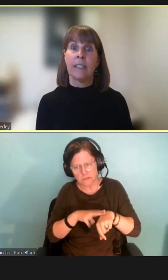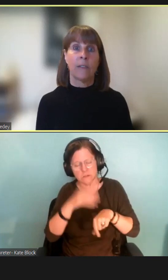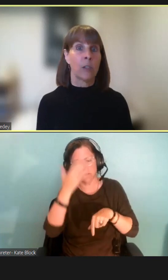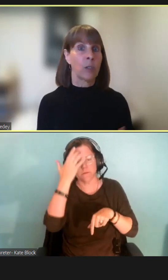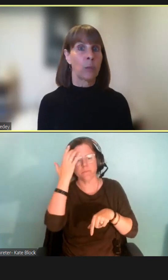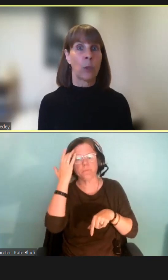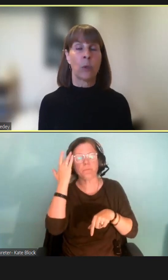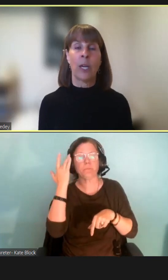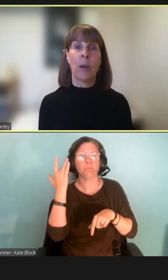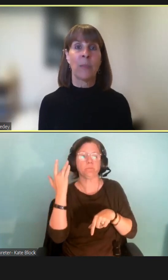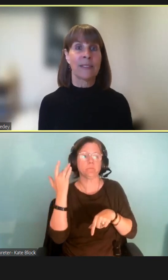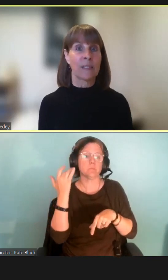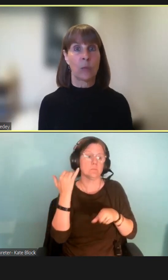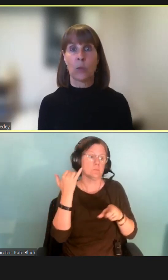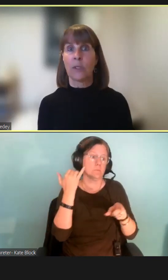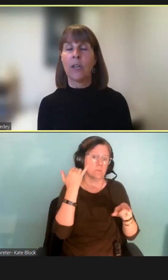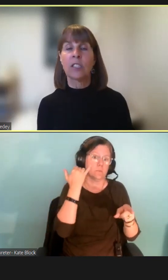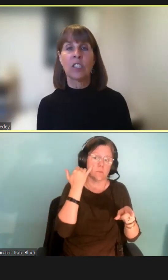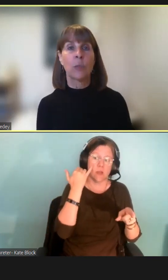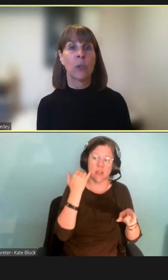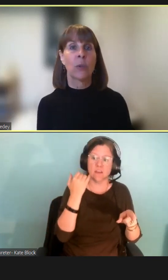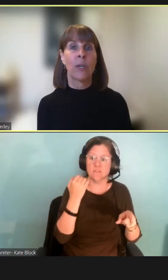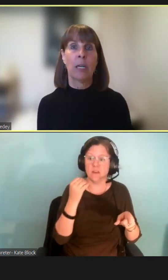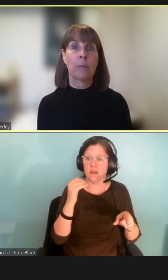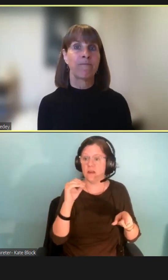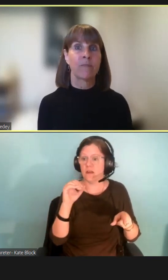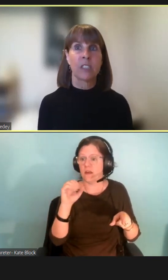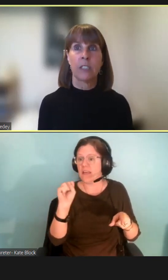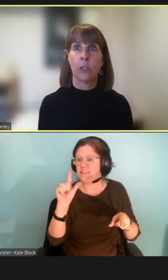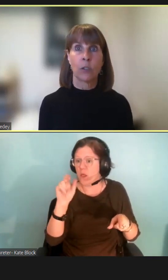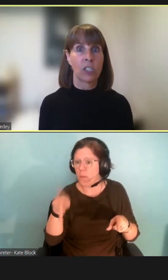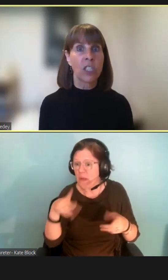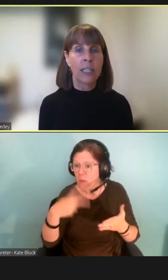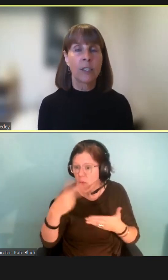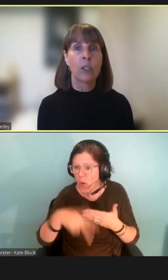they're in a program that's Speech Pathology program Early Childhood